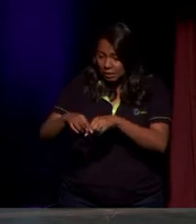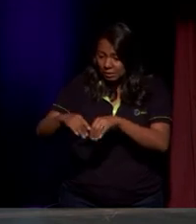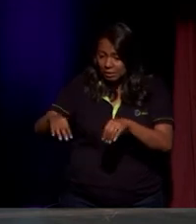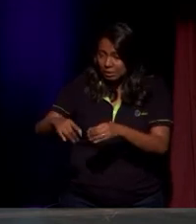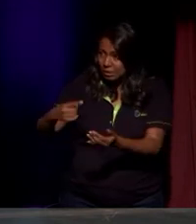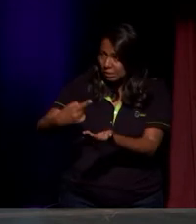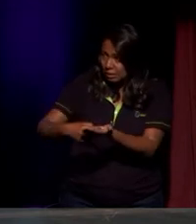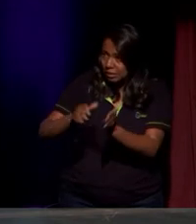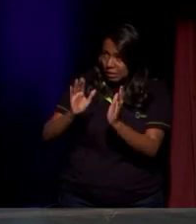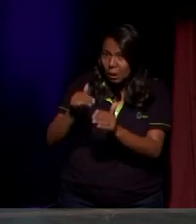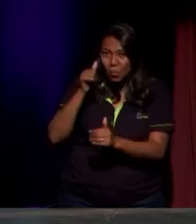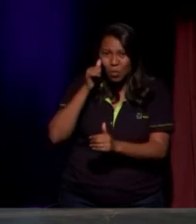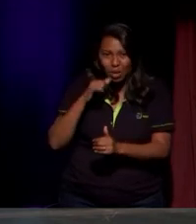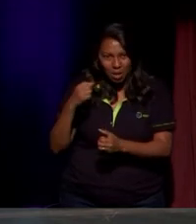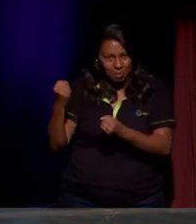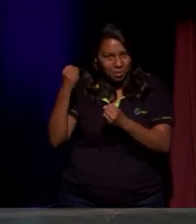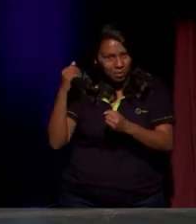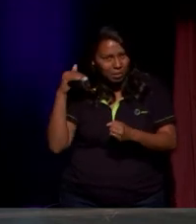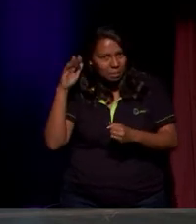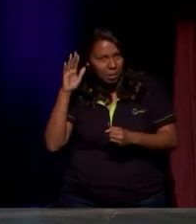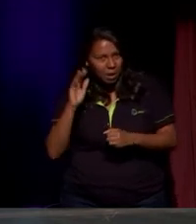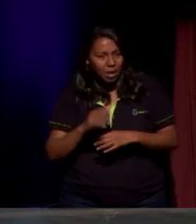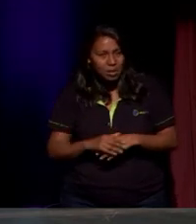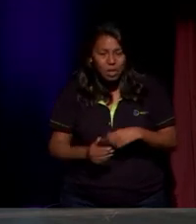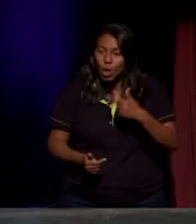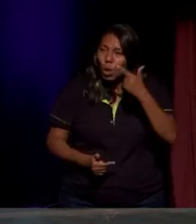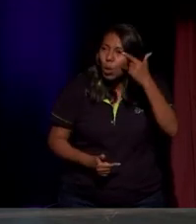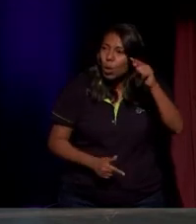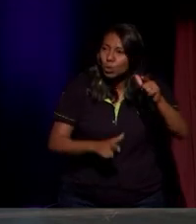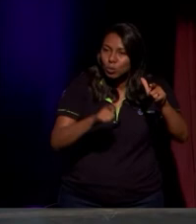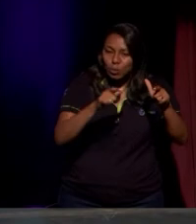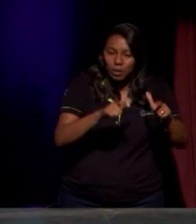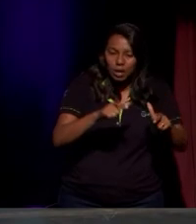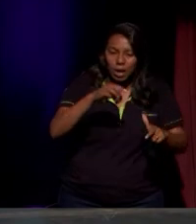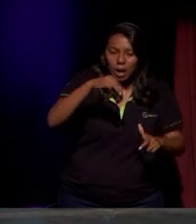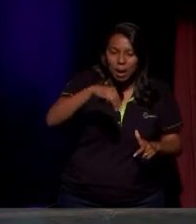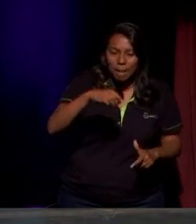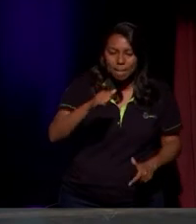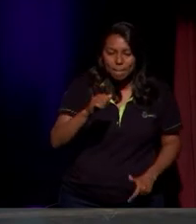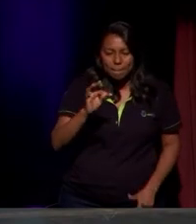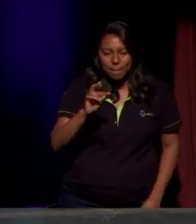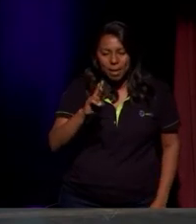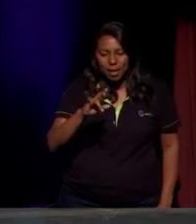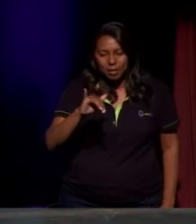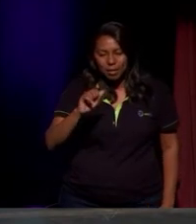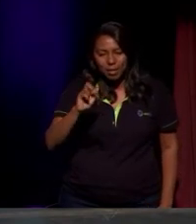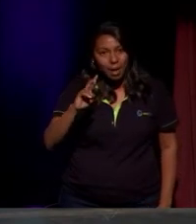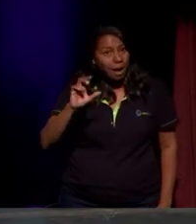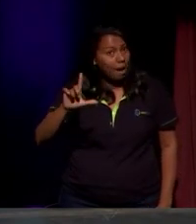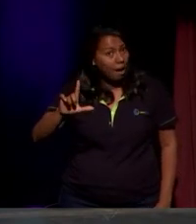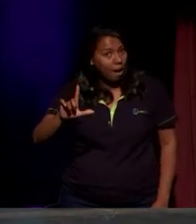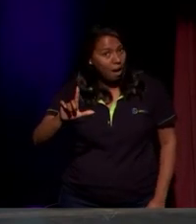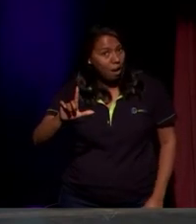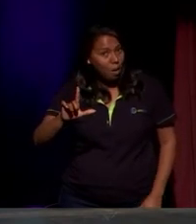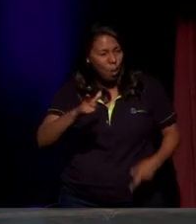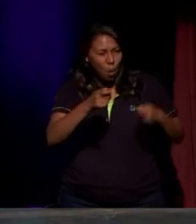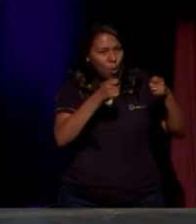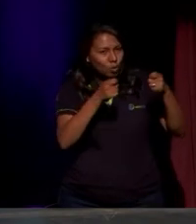and as to the situation in the matriarchal areas, where there is a tendency for the land to be under female control.